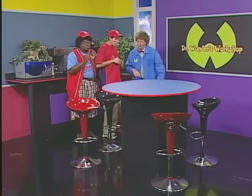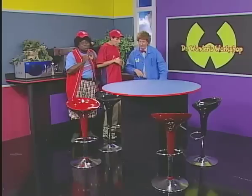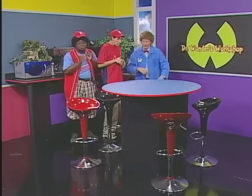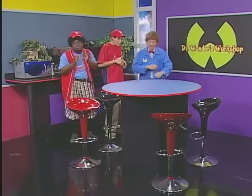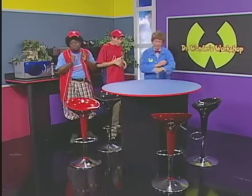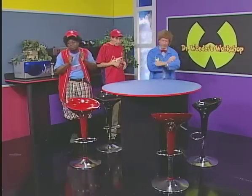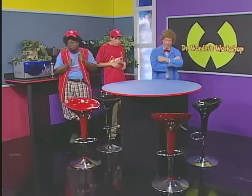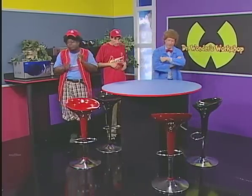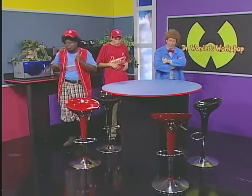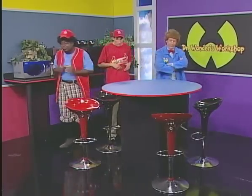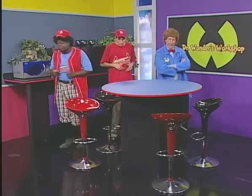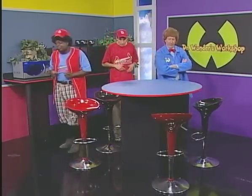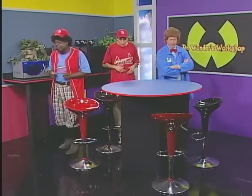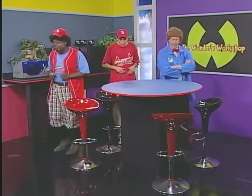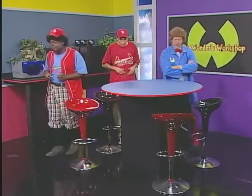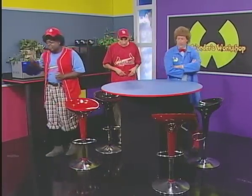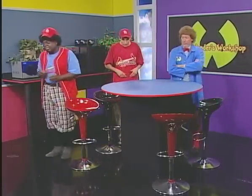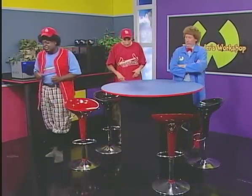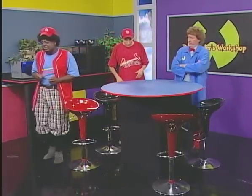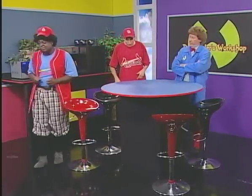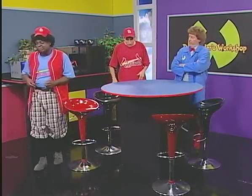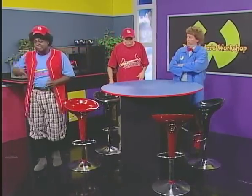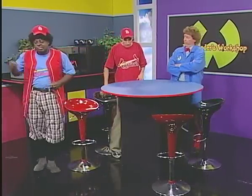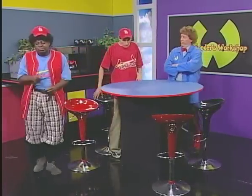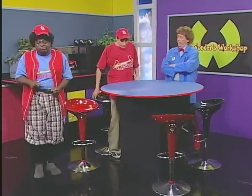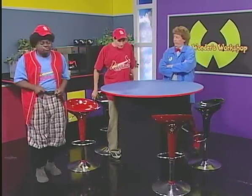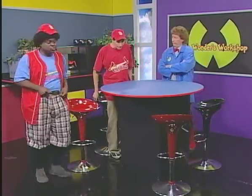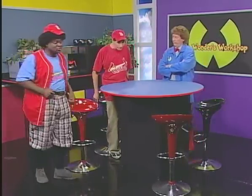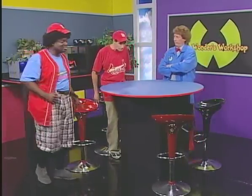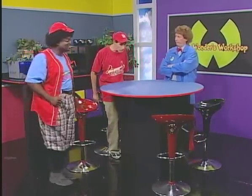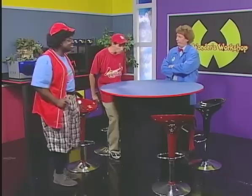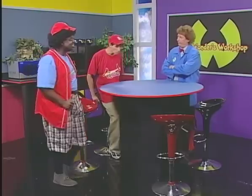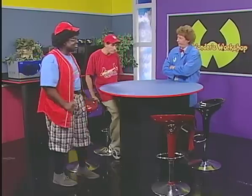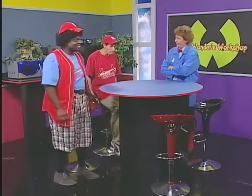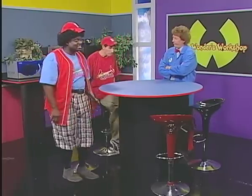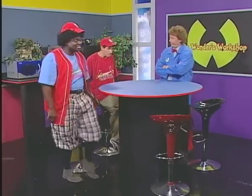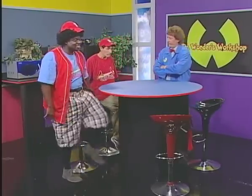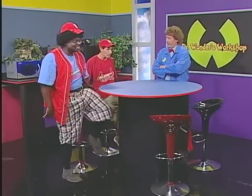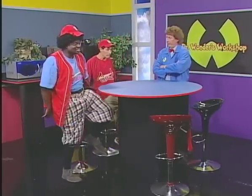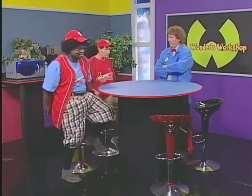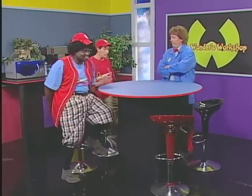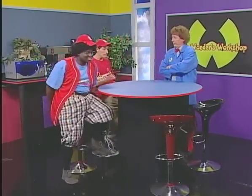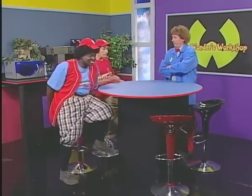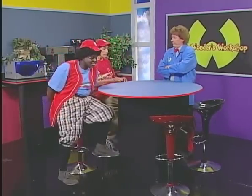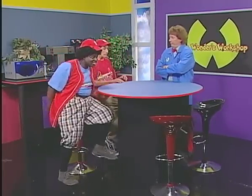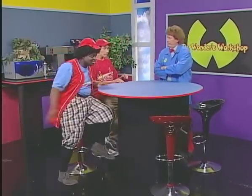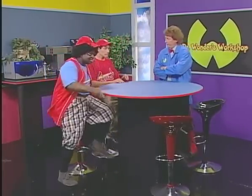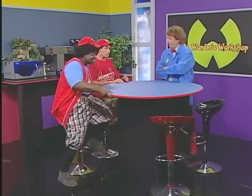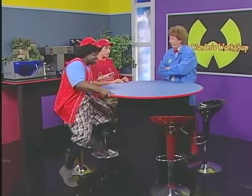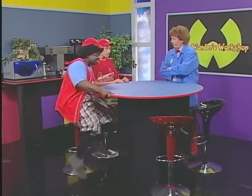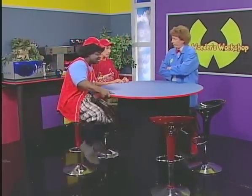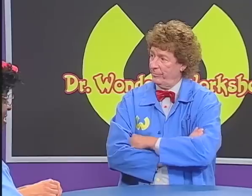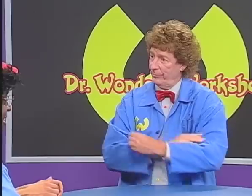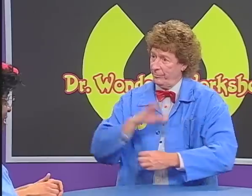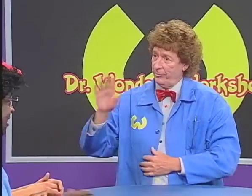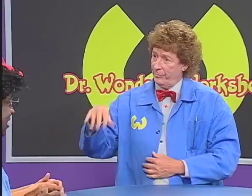OH RATS, RATS, RATS!